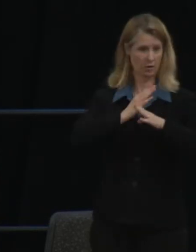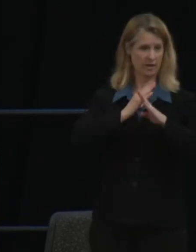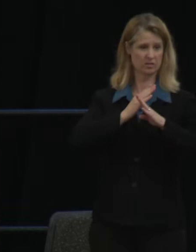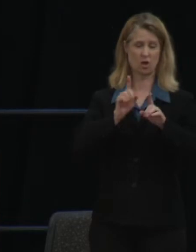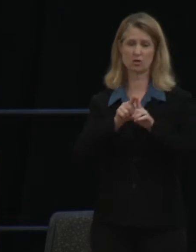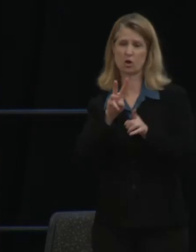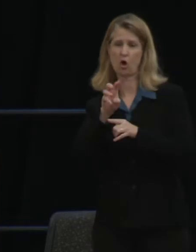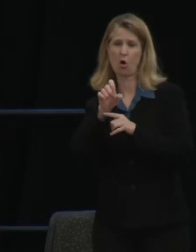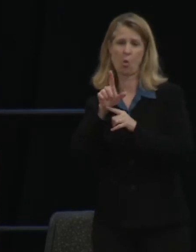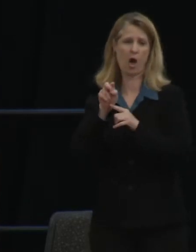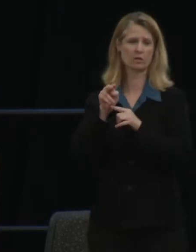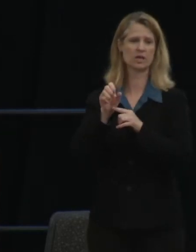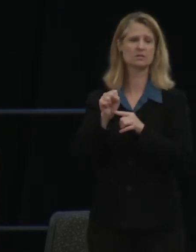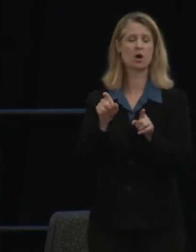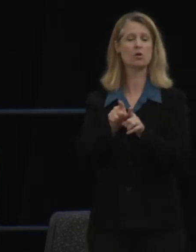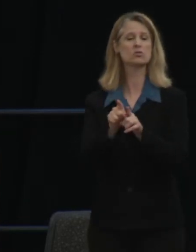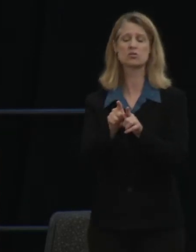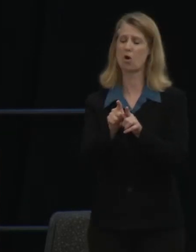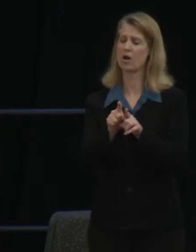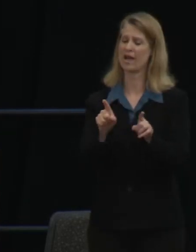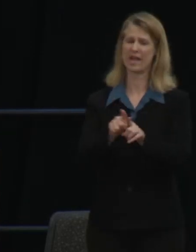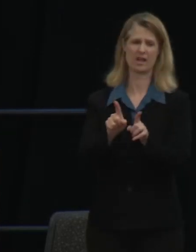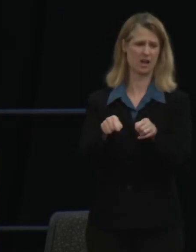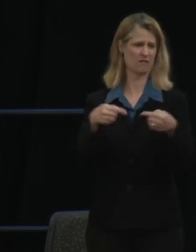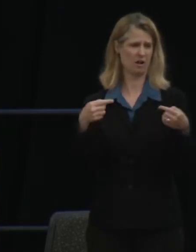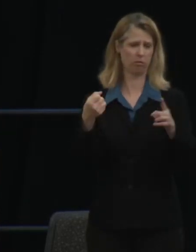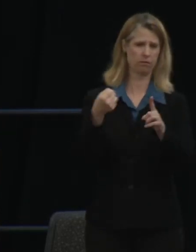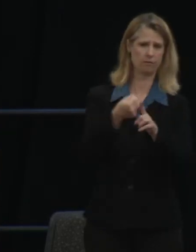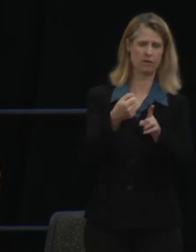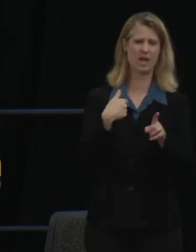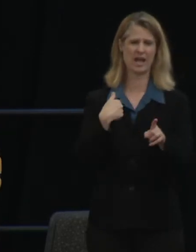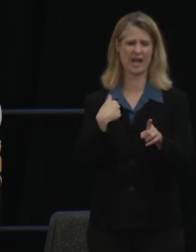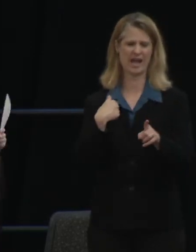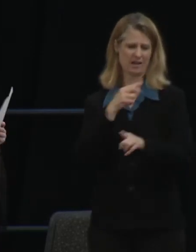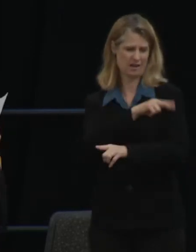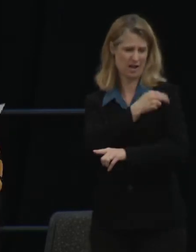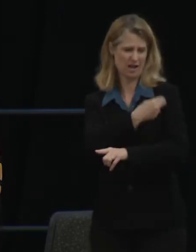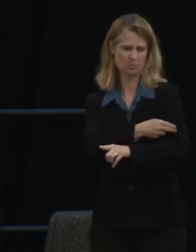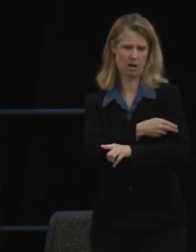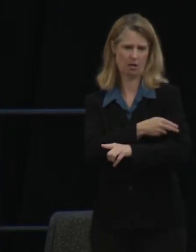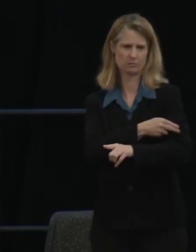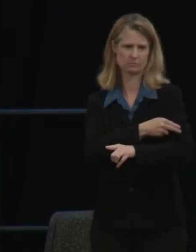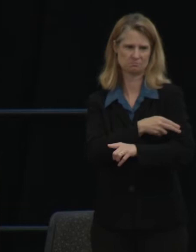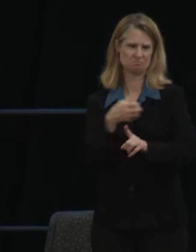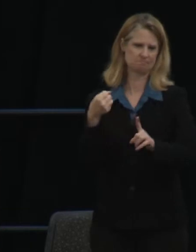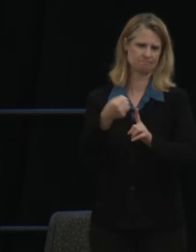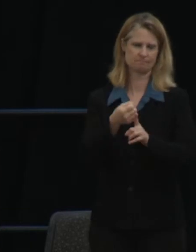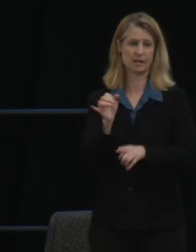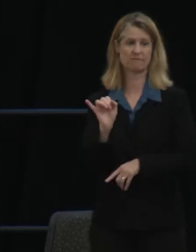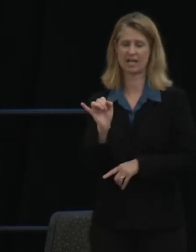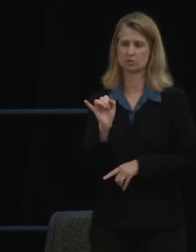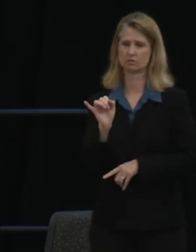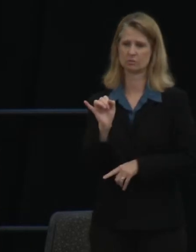and the prevention of adverse events, such as hospital acquired infections.